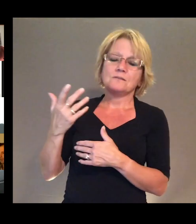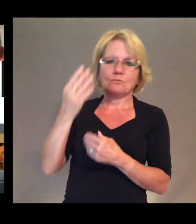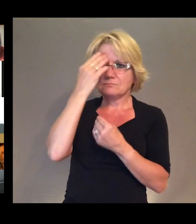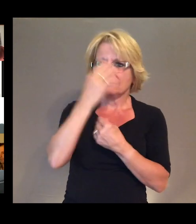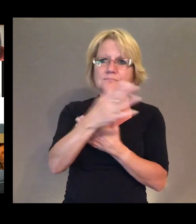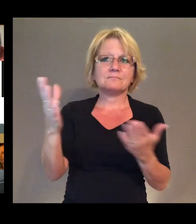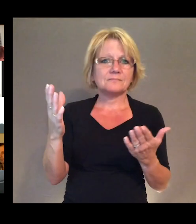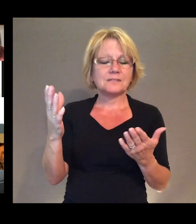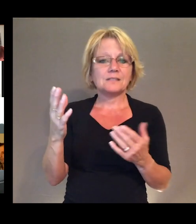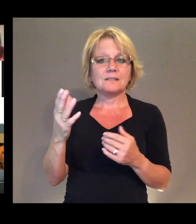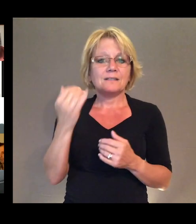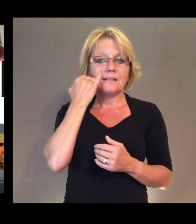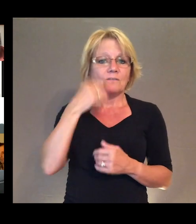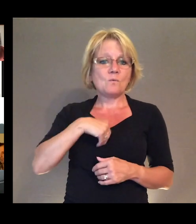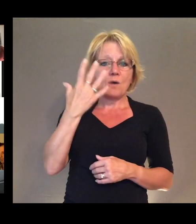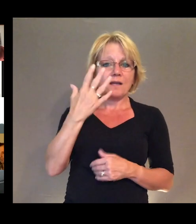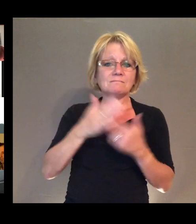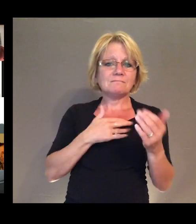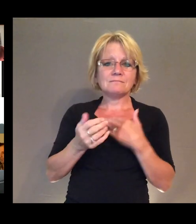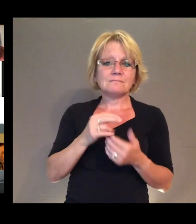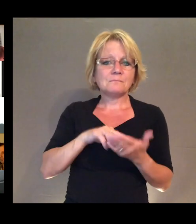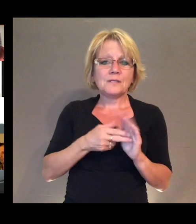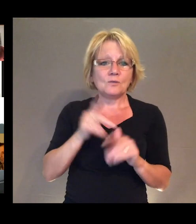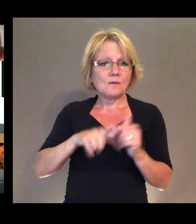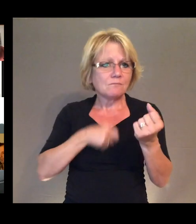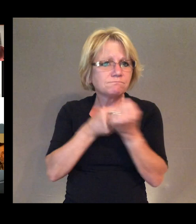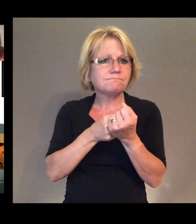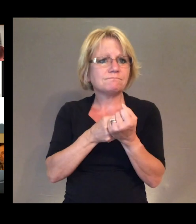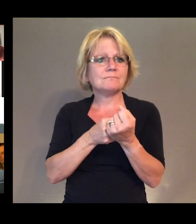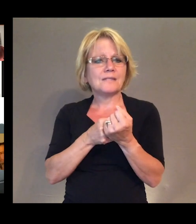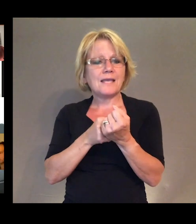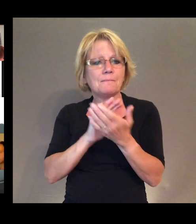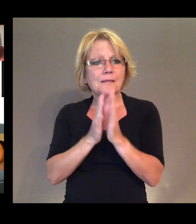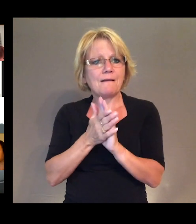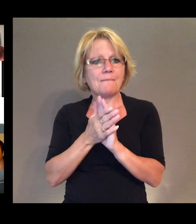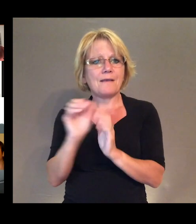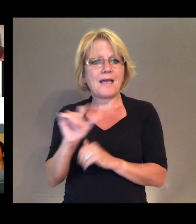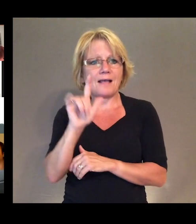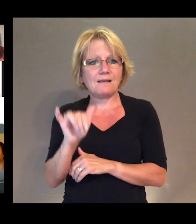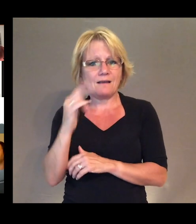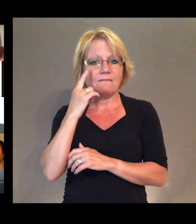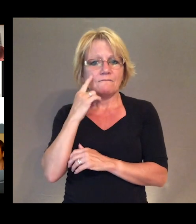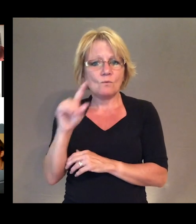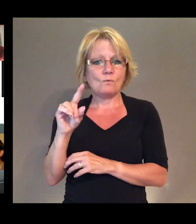just because you're white doesn't mean that you can't still advocate and be an ally for more